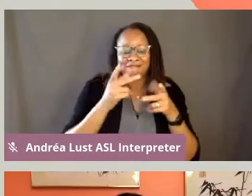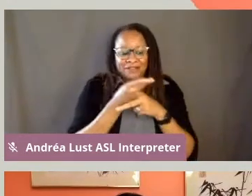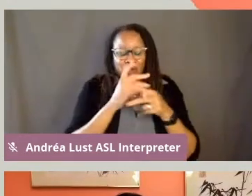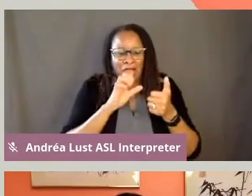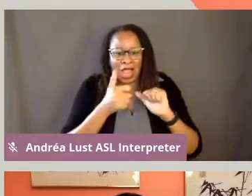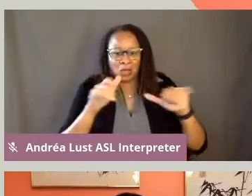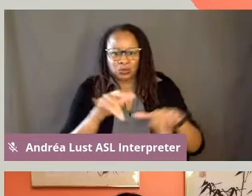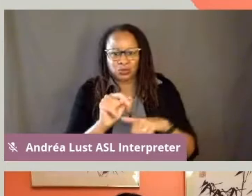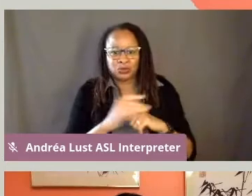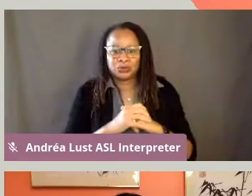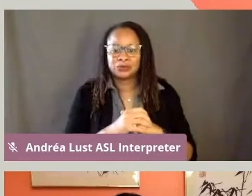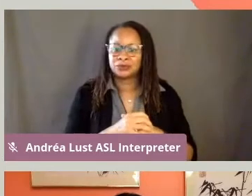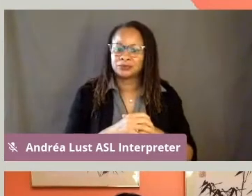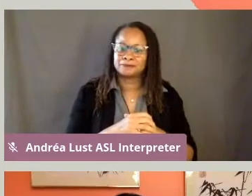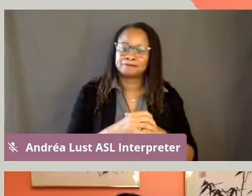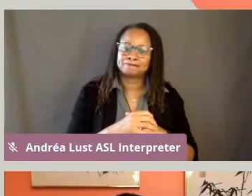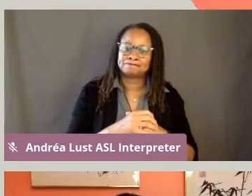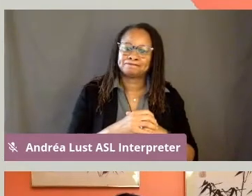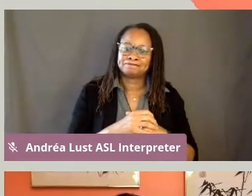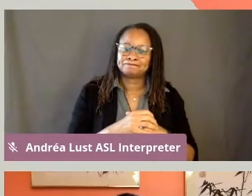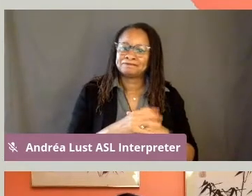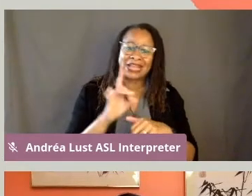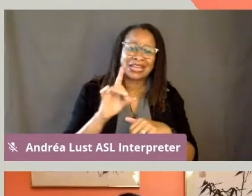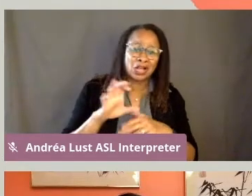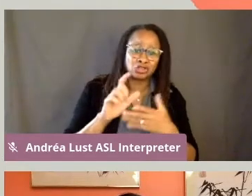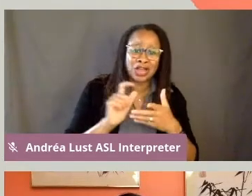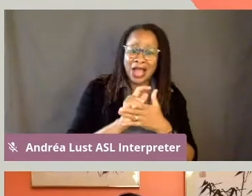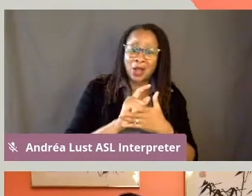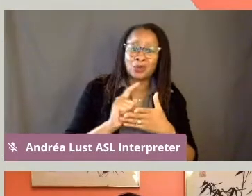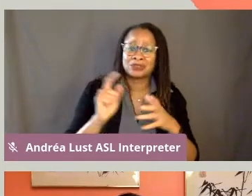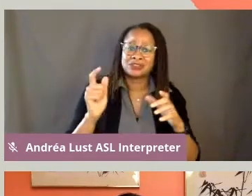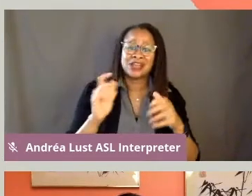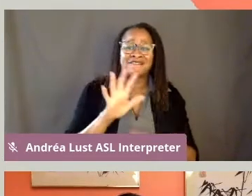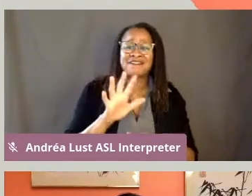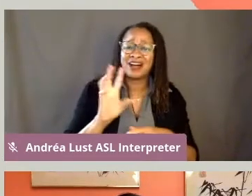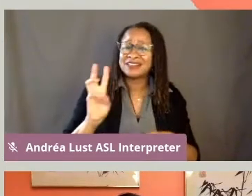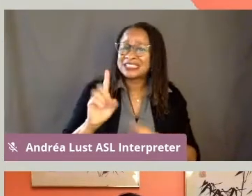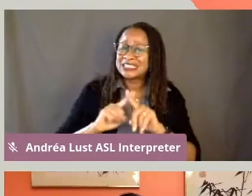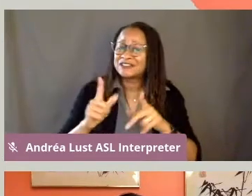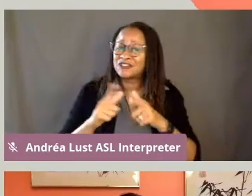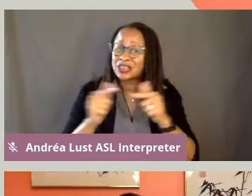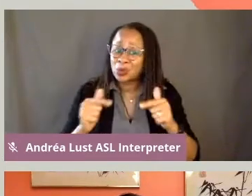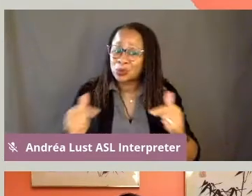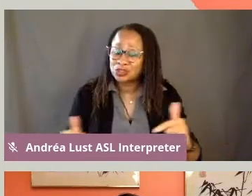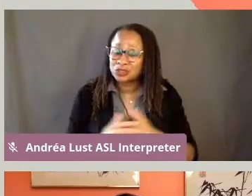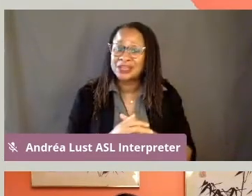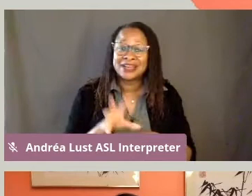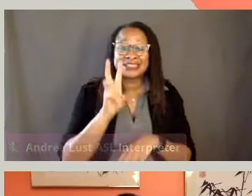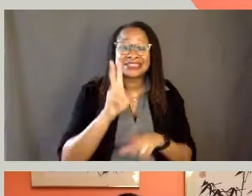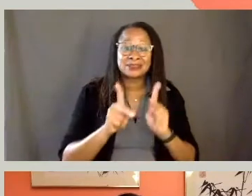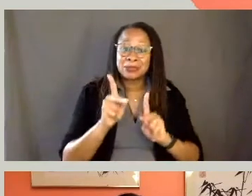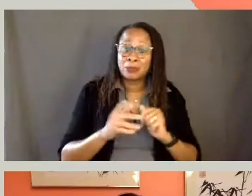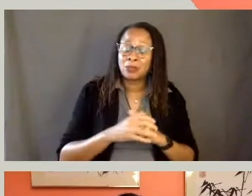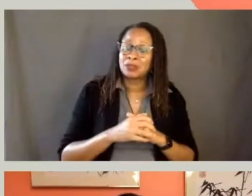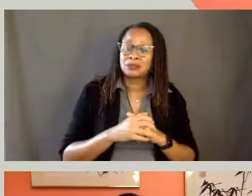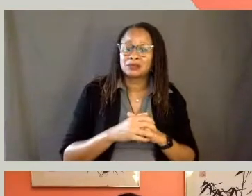Incredibly challenging 800 hours, five or six languages, six people, a lot of .